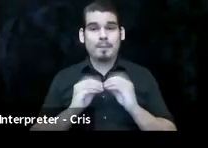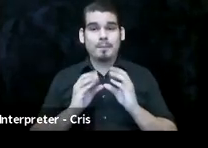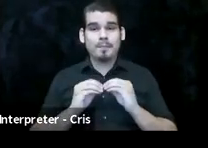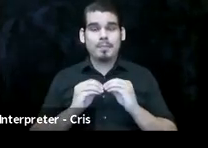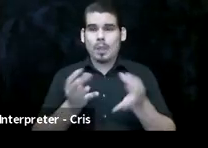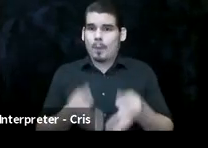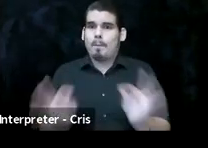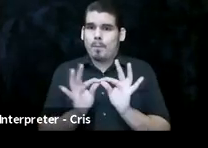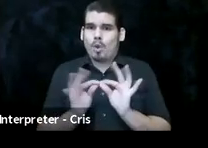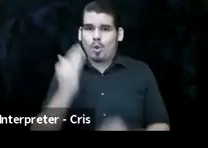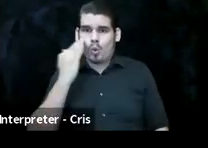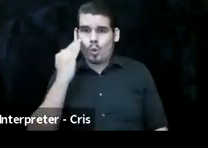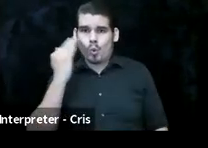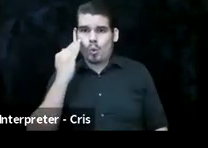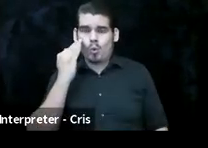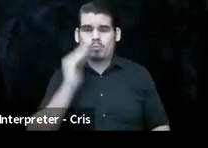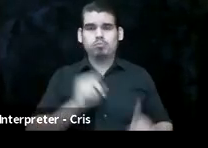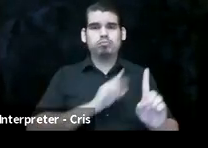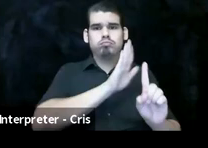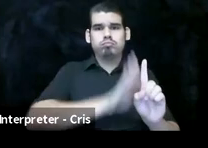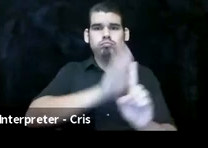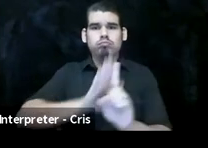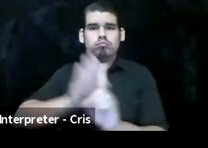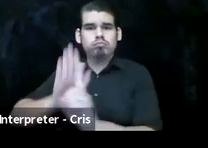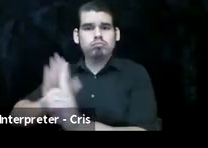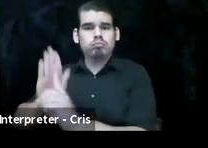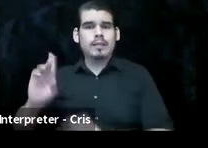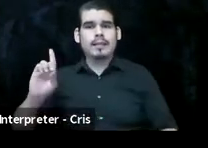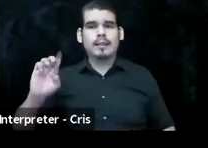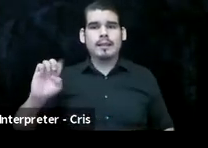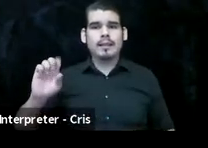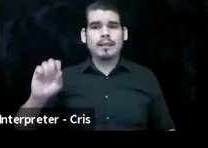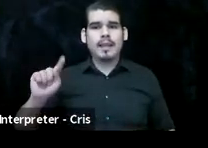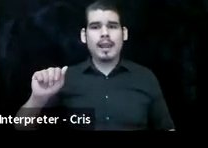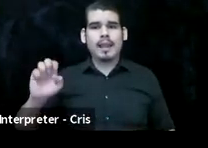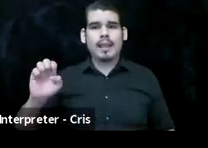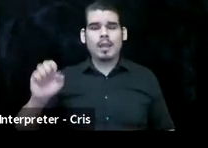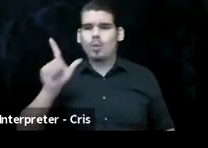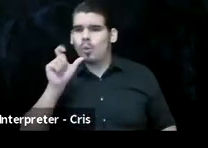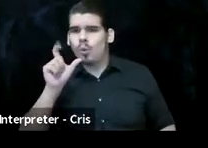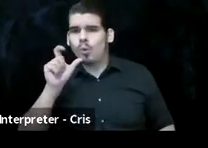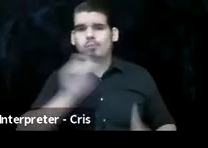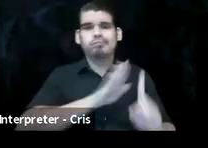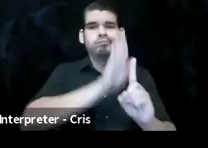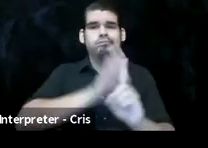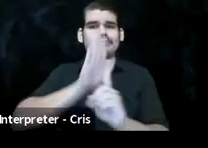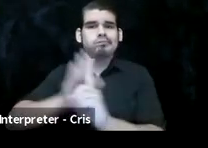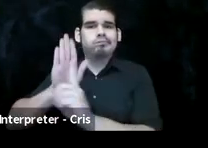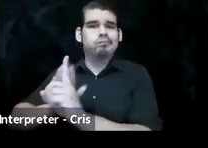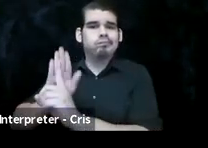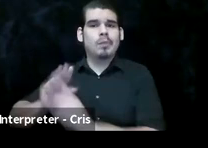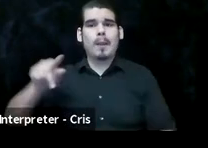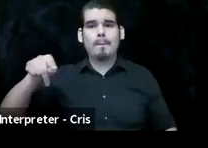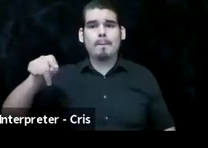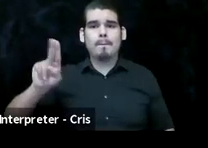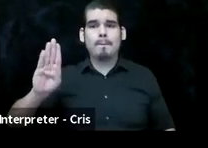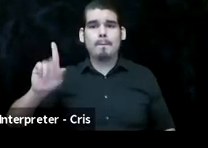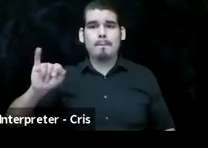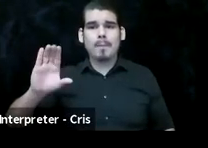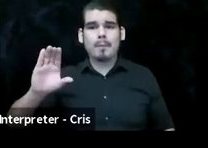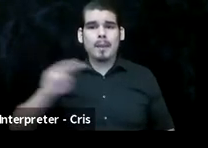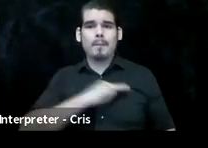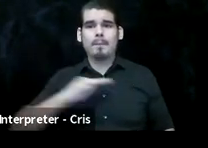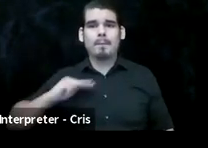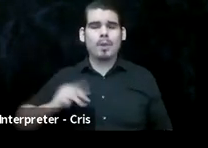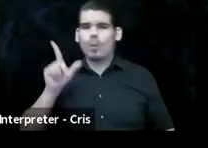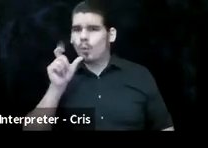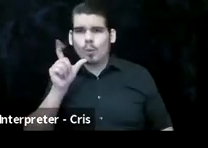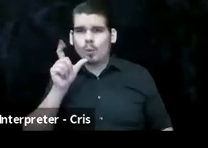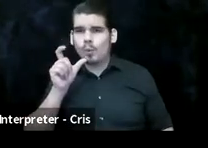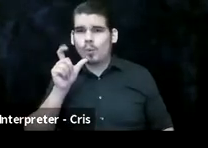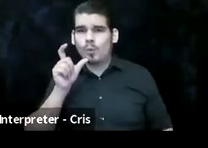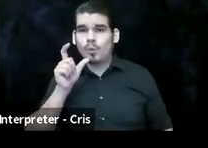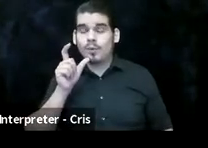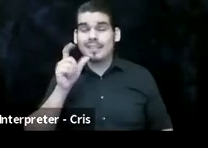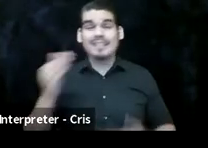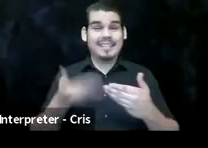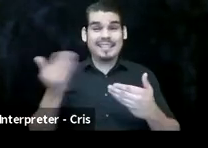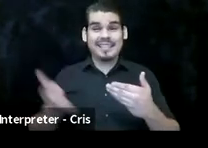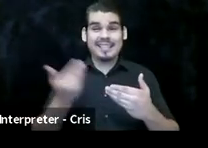Gerardo Chavez, RAD IX: Also, changing your screen, they will make the process a little bit easier for for us and for yourself, because we don't want to be like oh it's a delicate from this college here it's just easier to just look at your screen and you're like okay you're here.